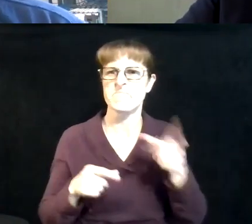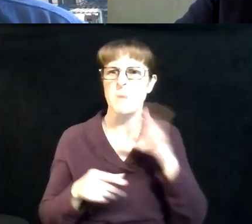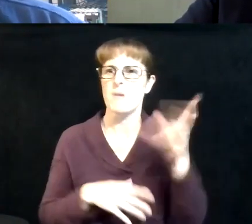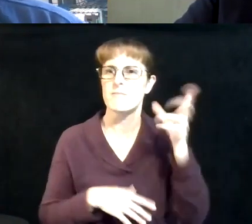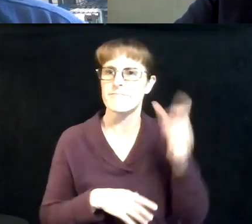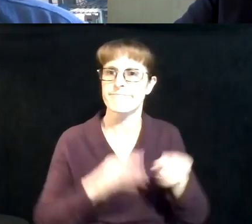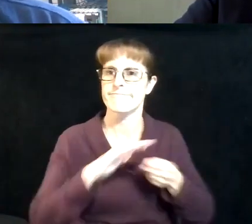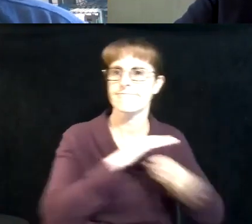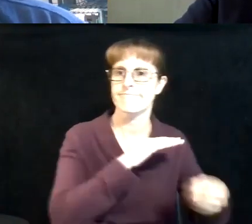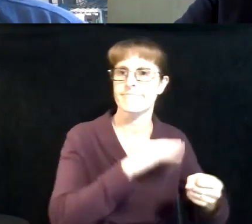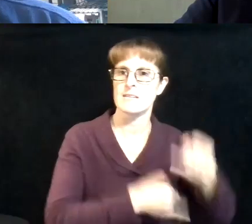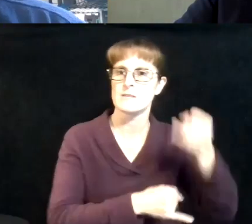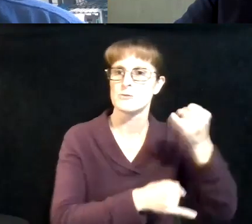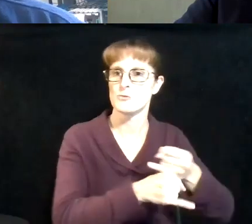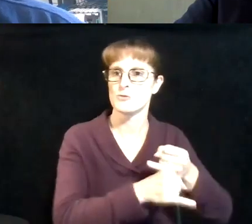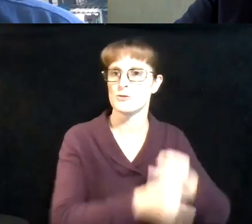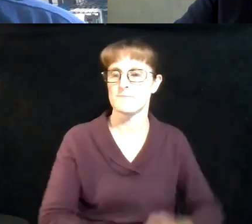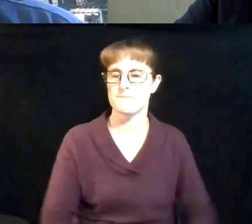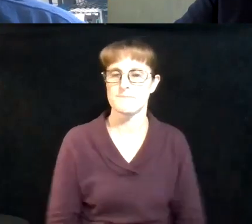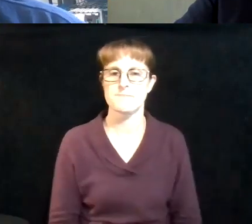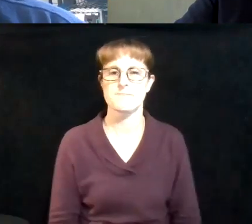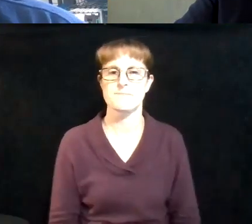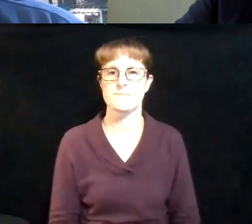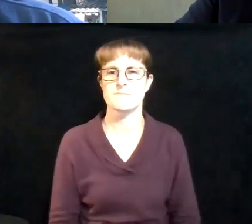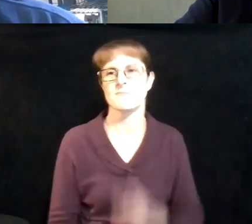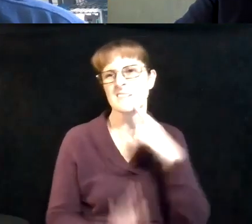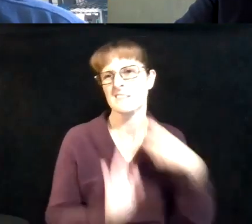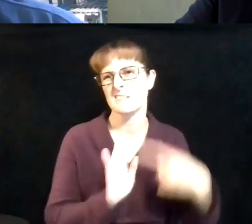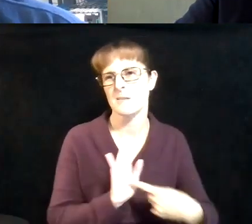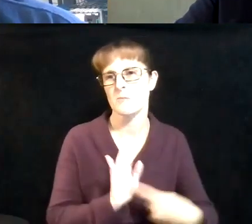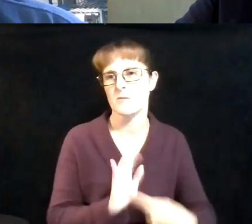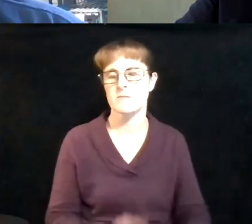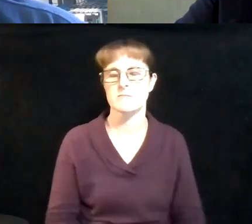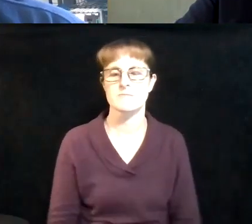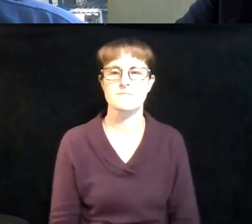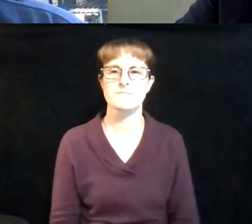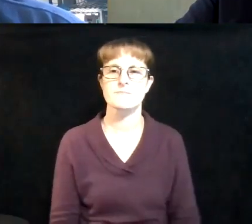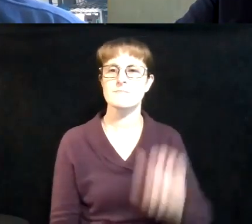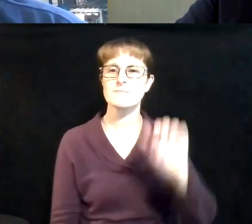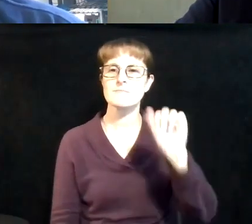I think that's a very powerful point. Just continuing on the theme of morality.